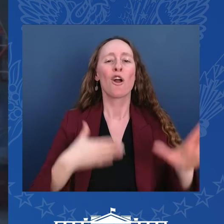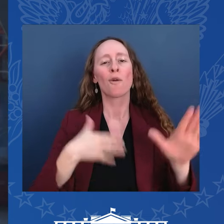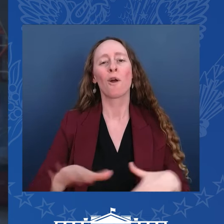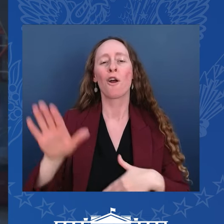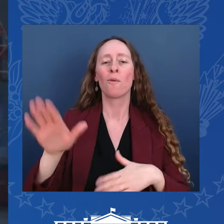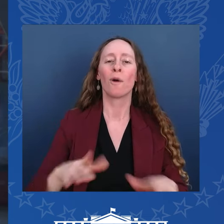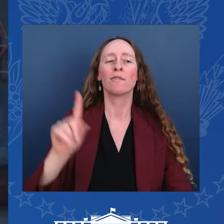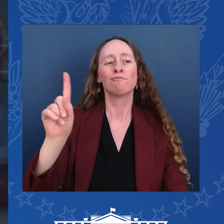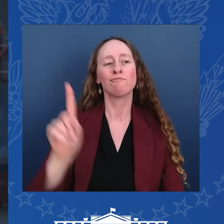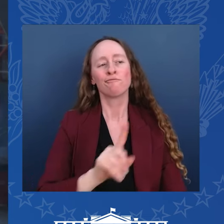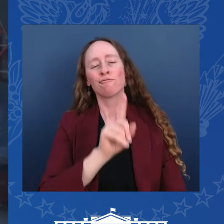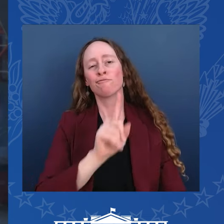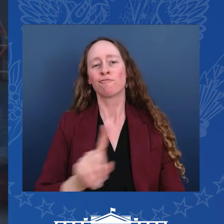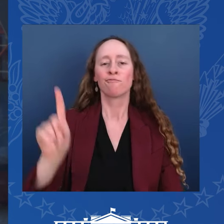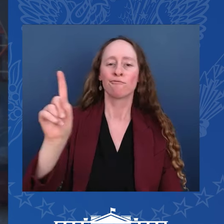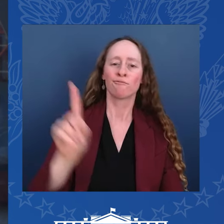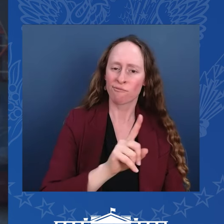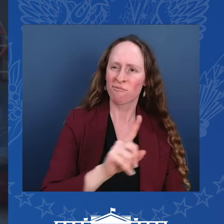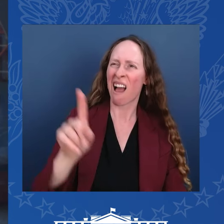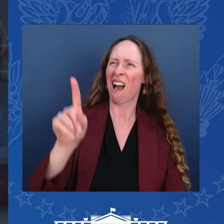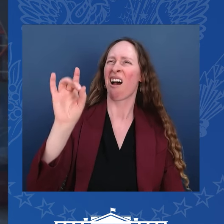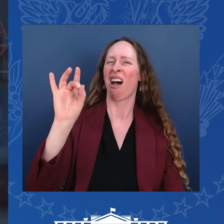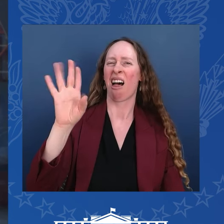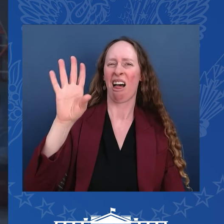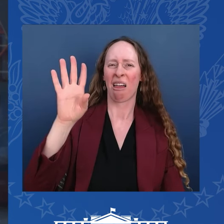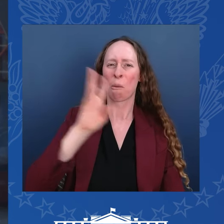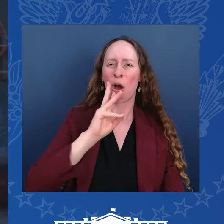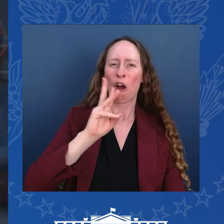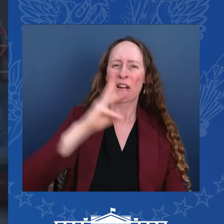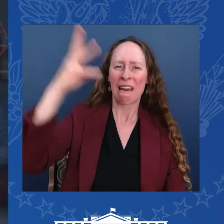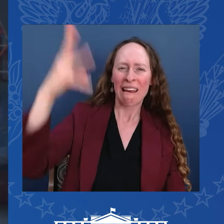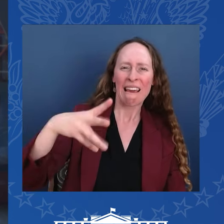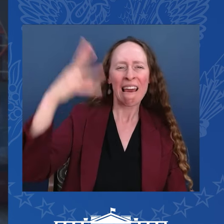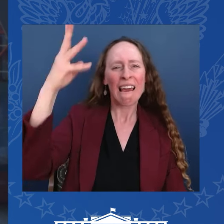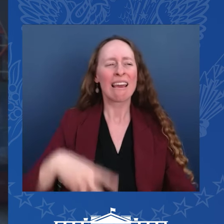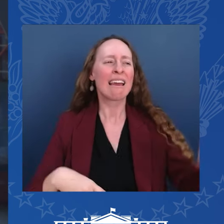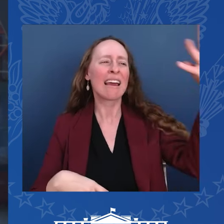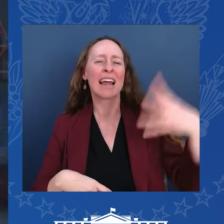It needs to be replaced as badly needed. And thanks to the bipartisan infrastructure law,